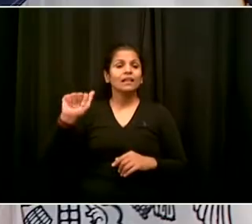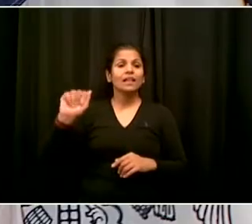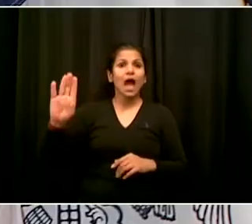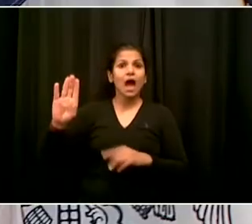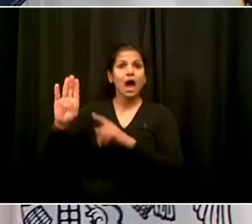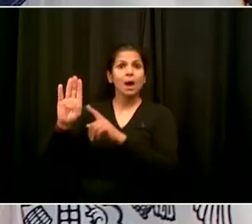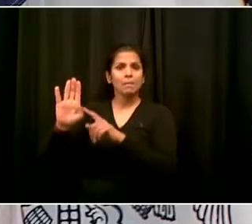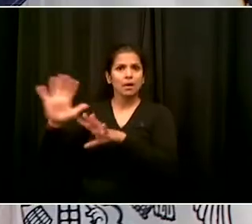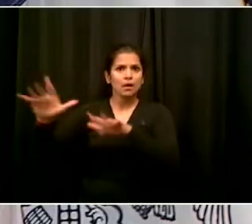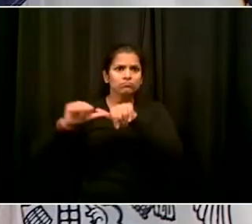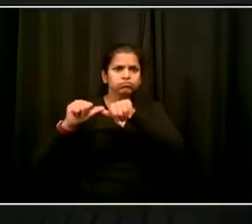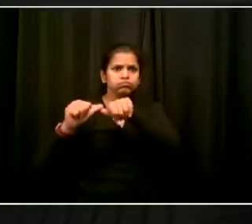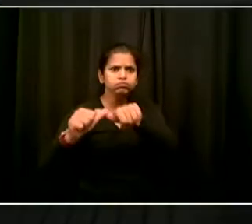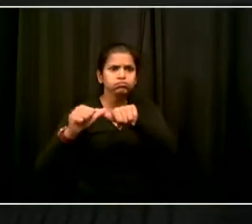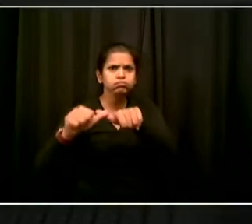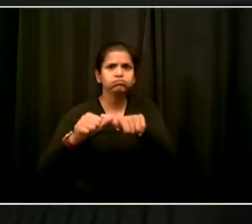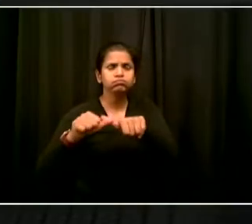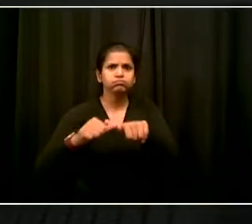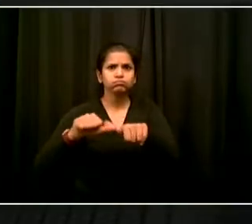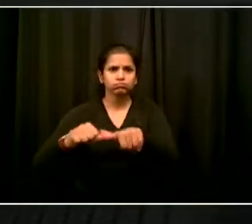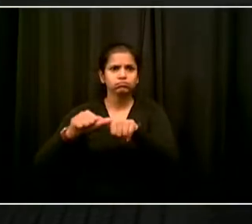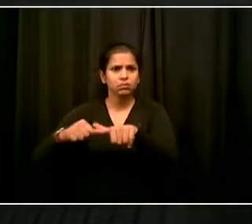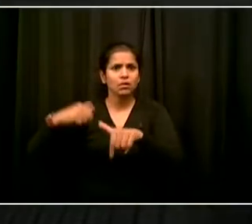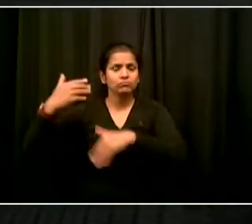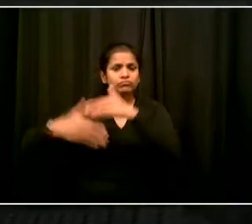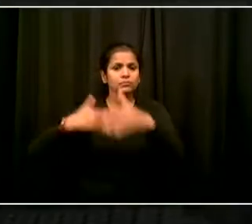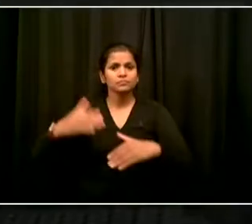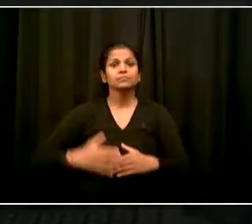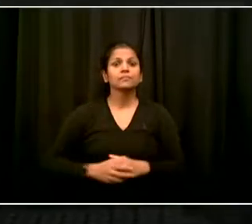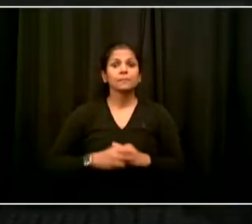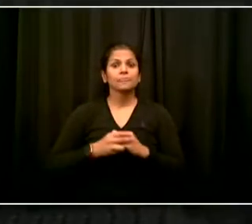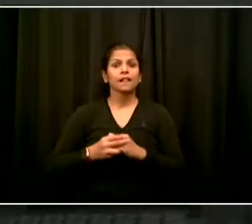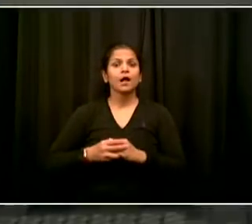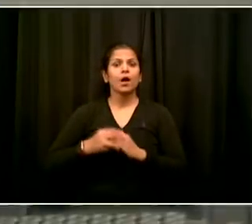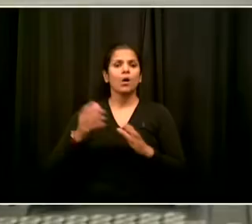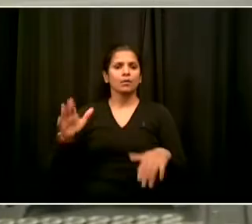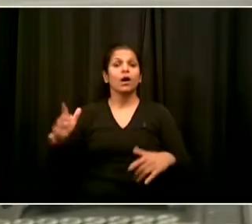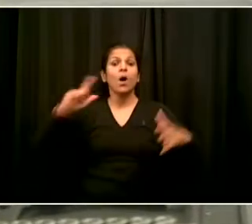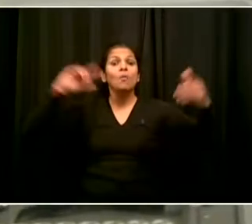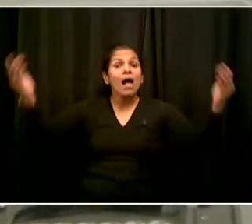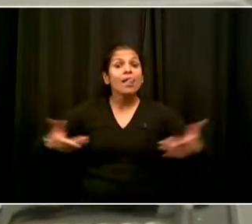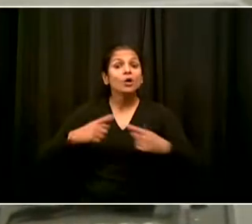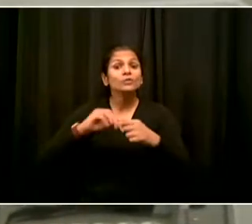FEW MONTHS. I REELLALLA YWANT TO THANK EVEVE AT THE PANDEMIC RESPONSE LAB FOR